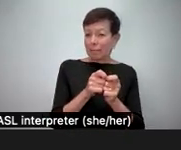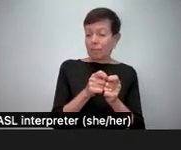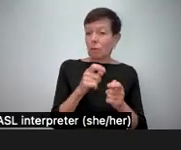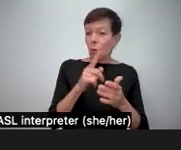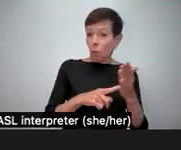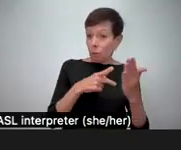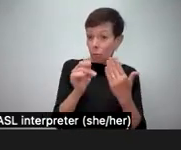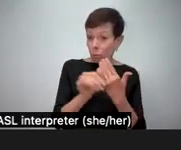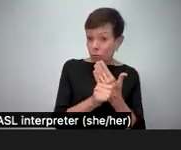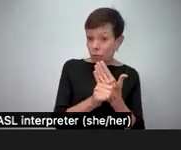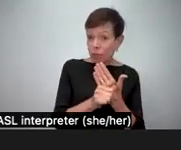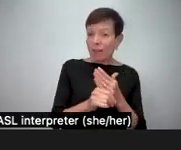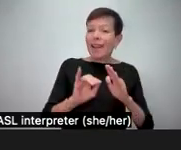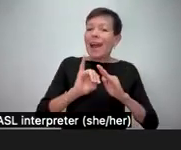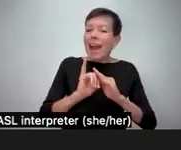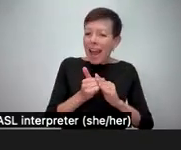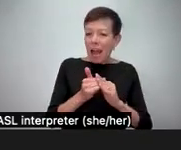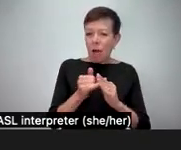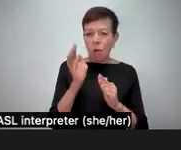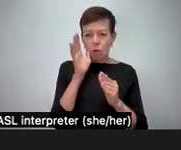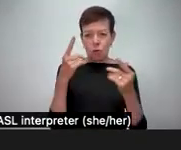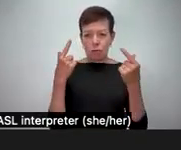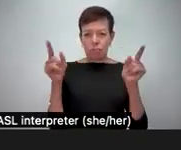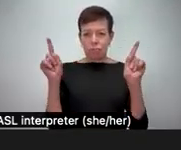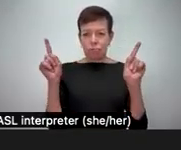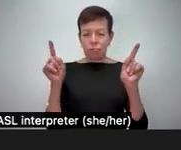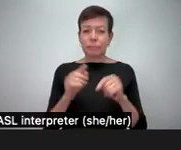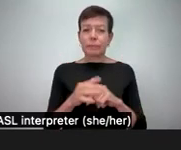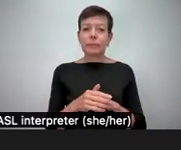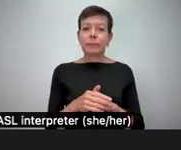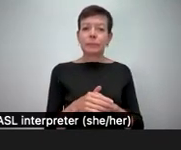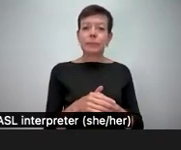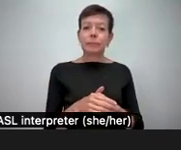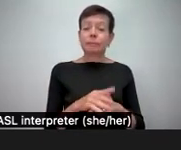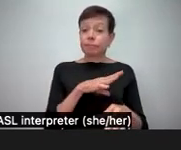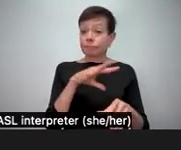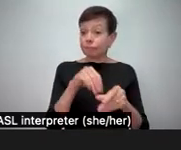completed. So, some of the things it should include are: a project timeline telling us